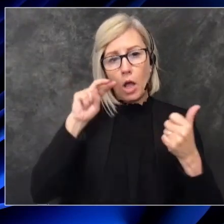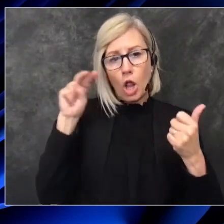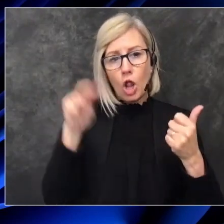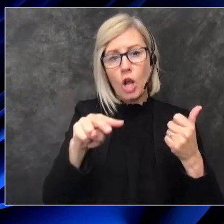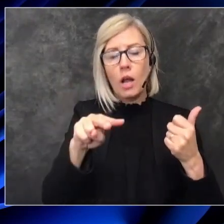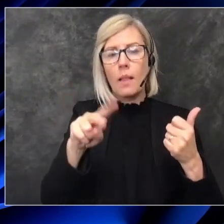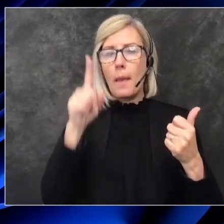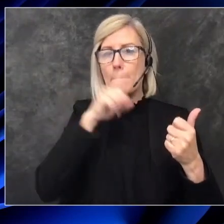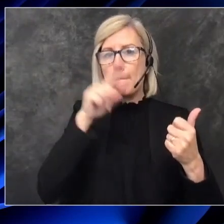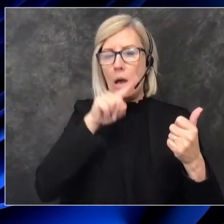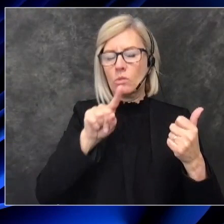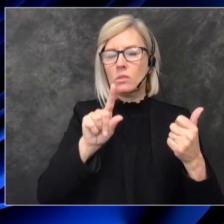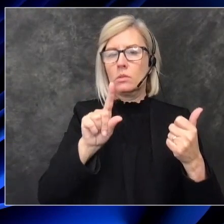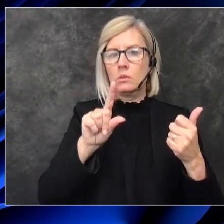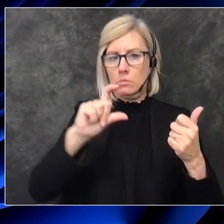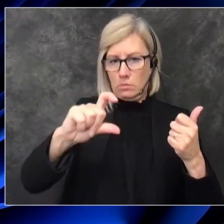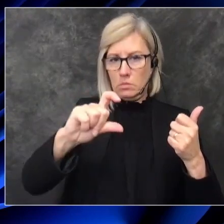so we're going to click on the mouse pointer.